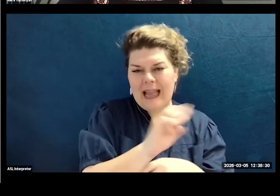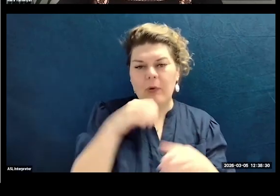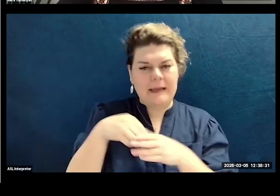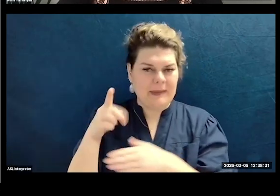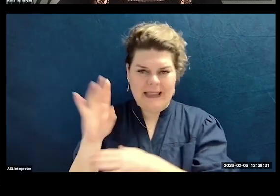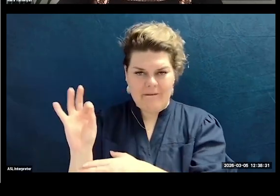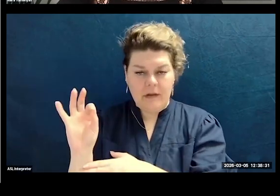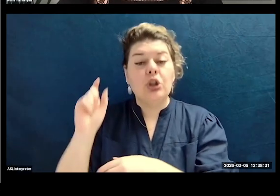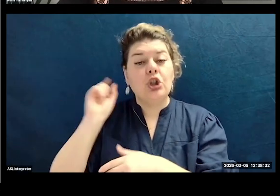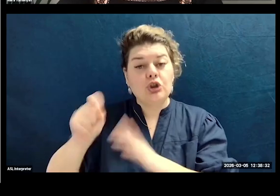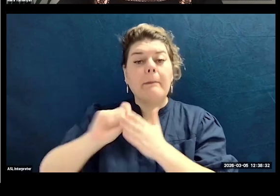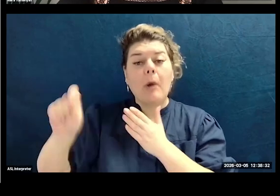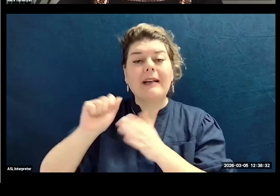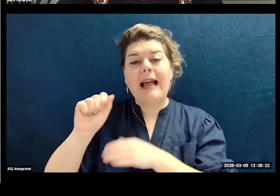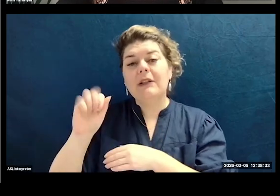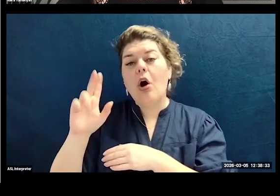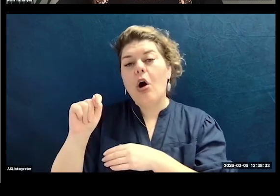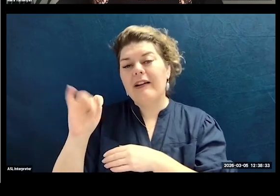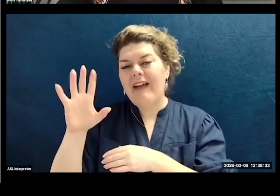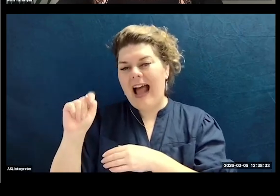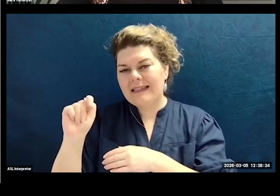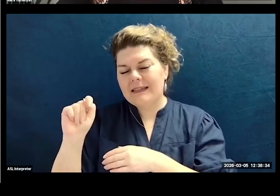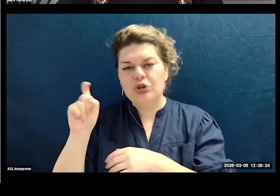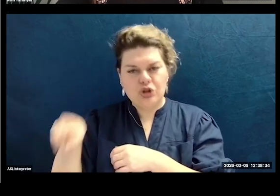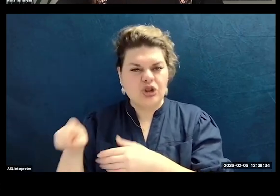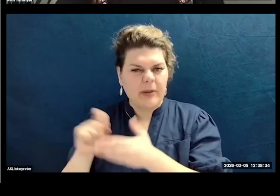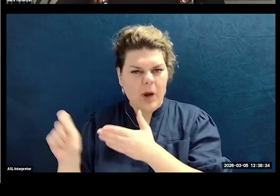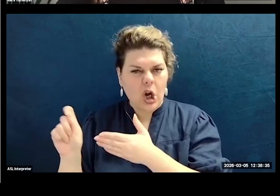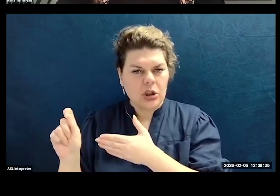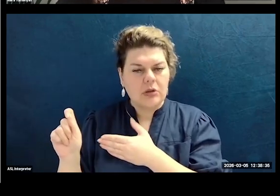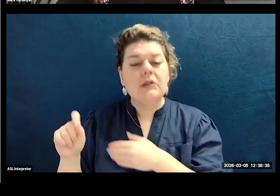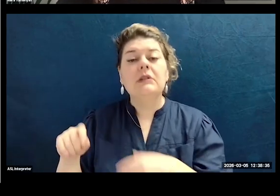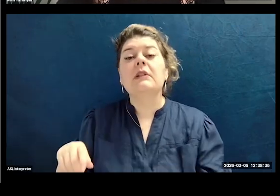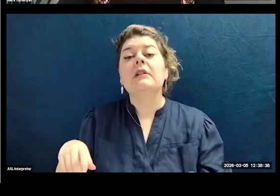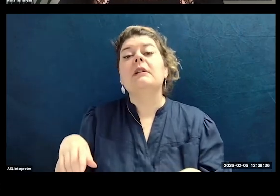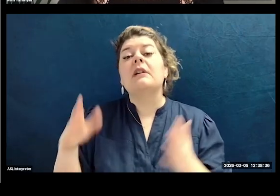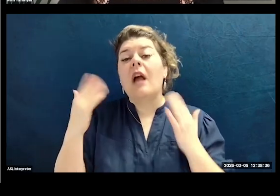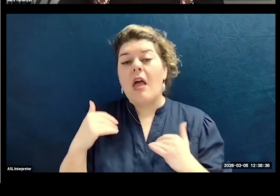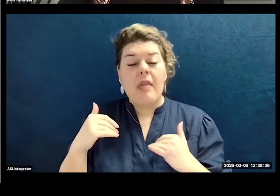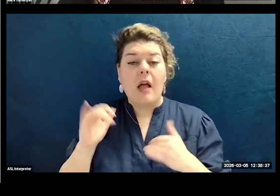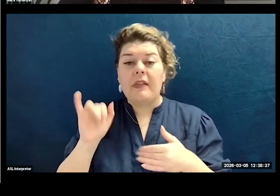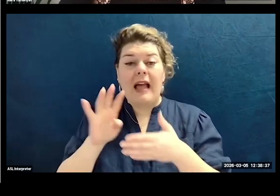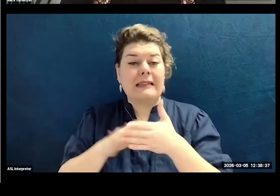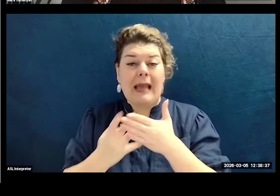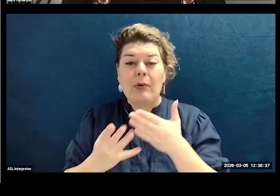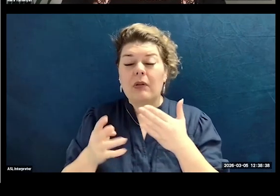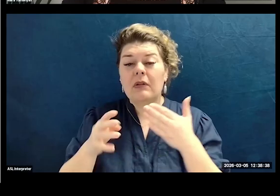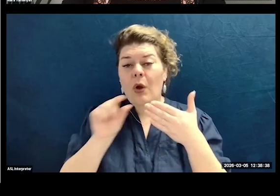they should be marked as artifacts, and then there should not be table rows or data tags.